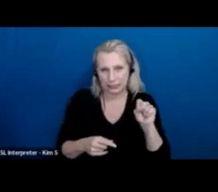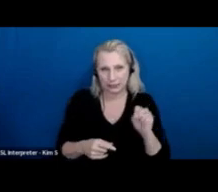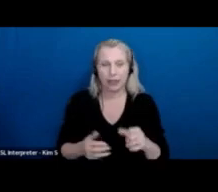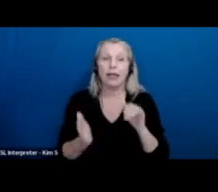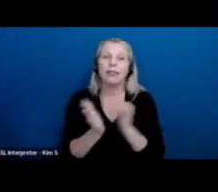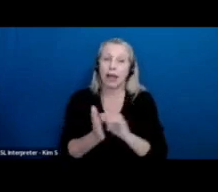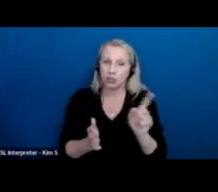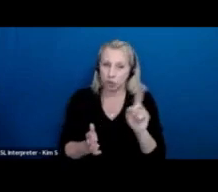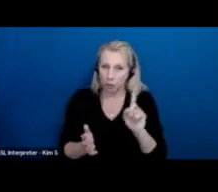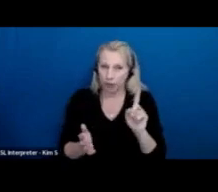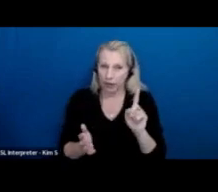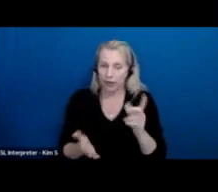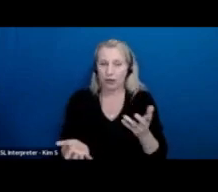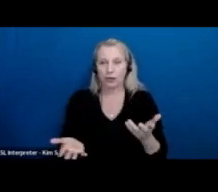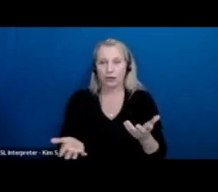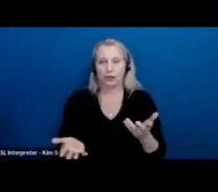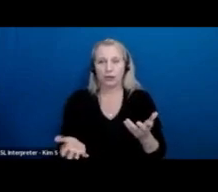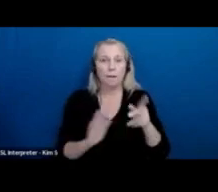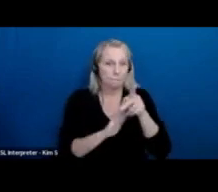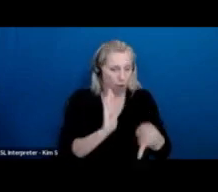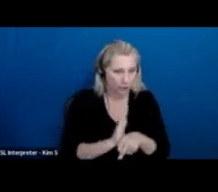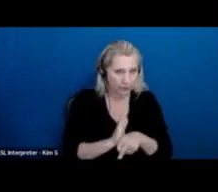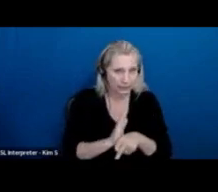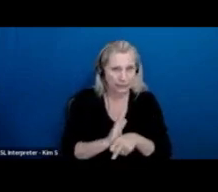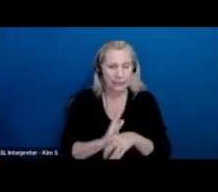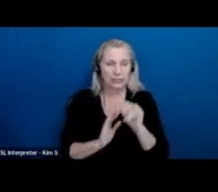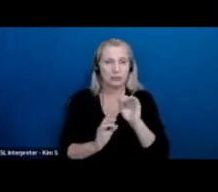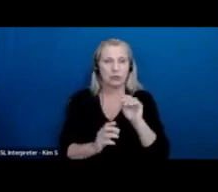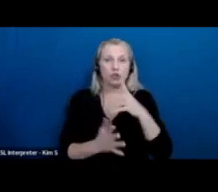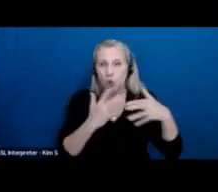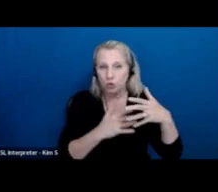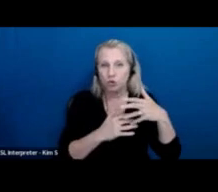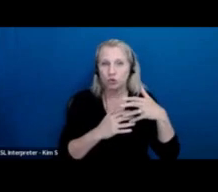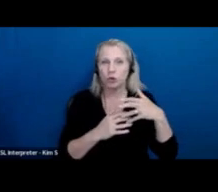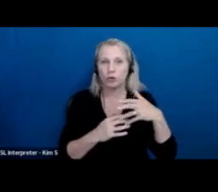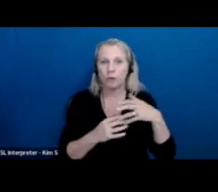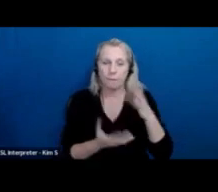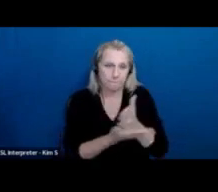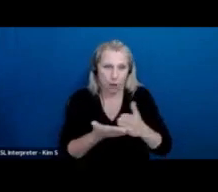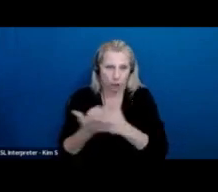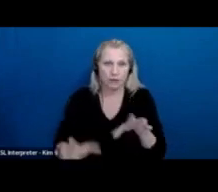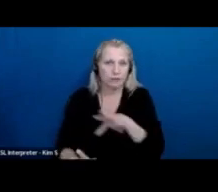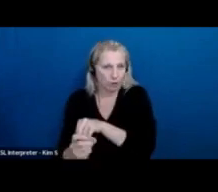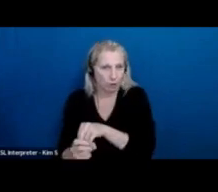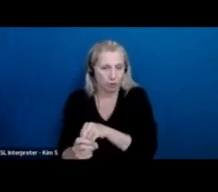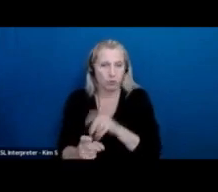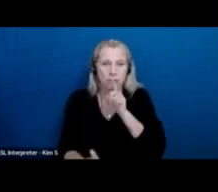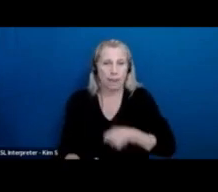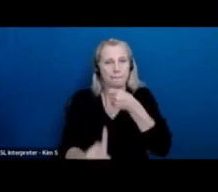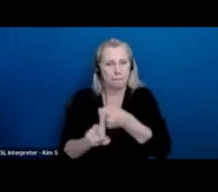societal and policy components come in. And these things can really impact young people and